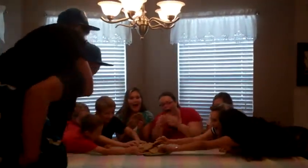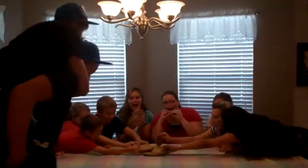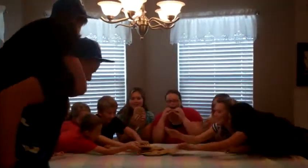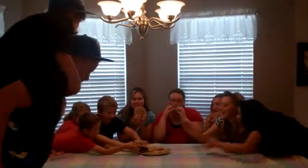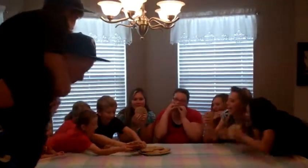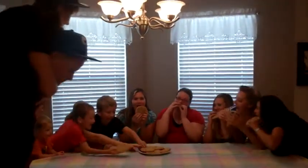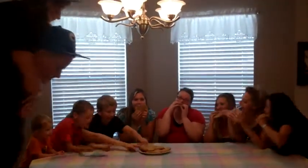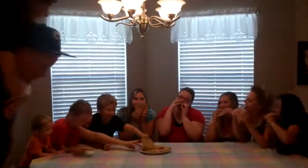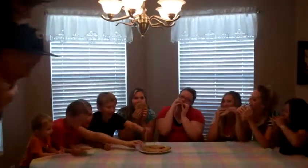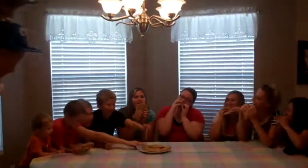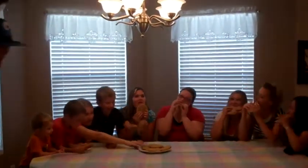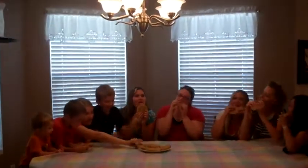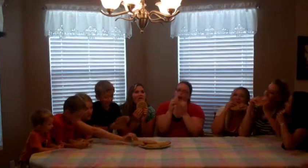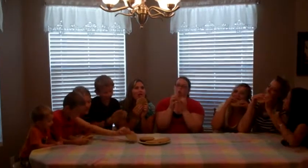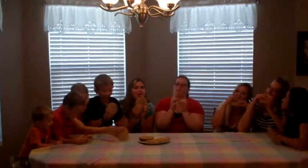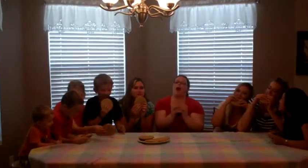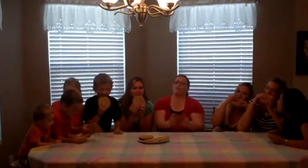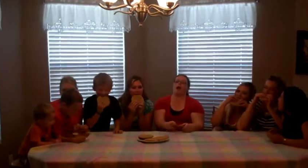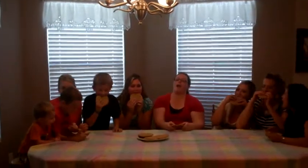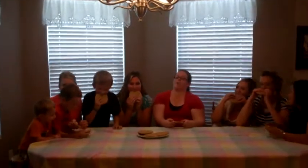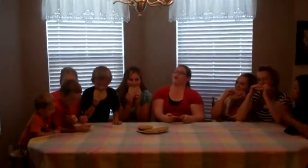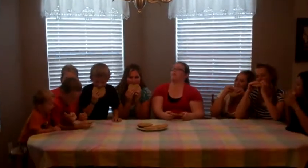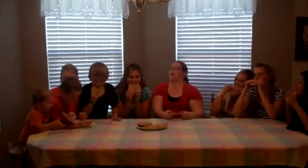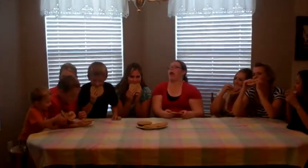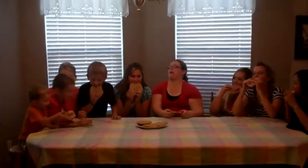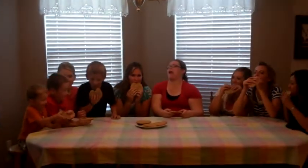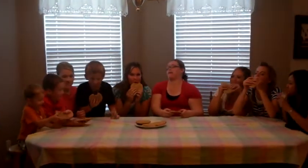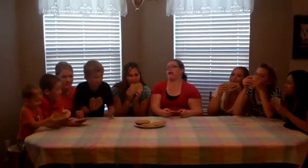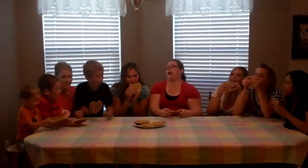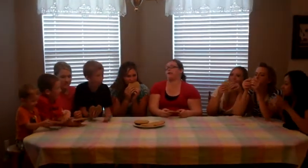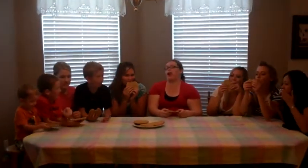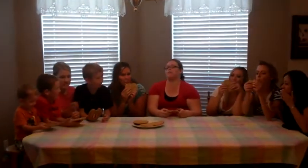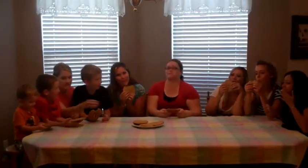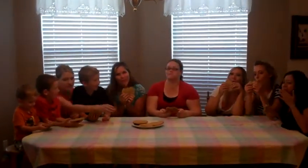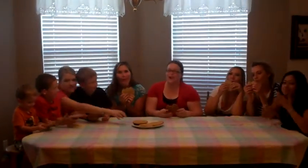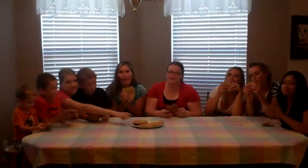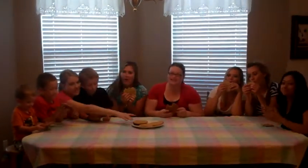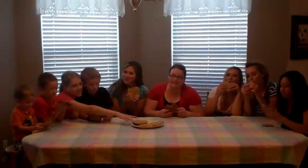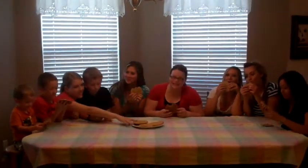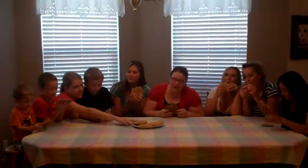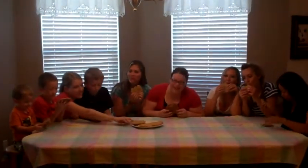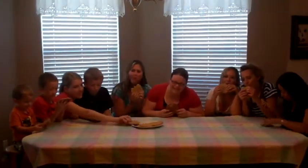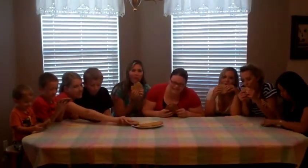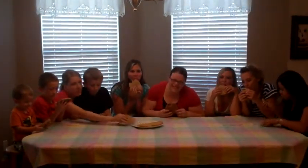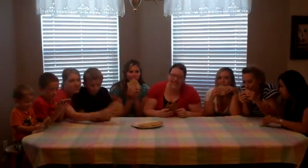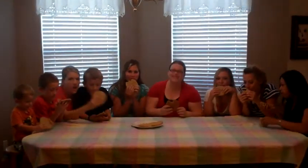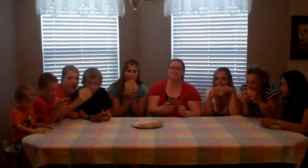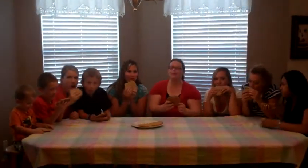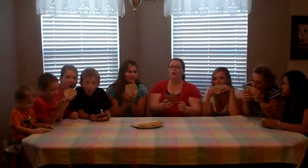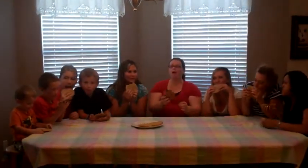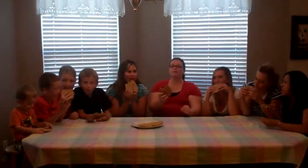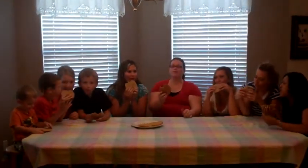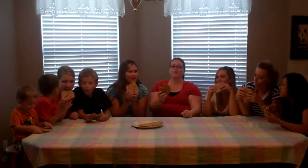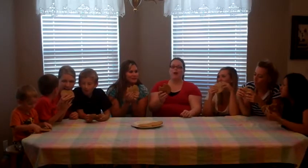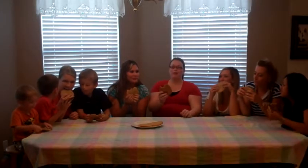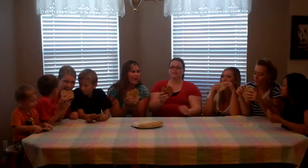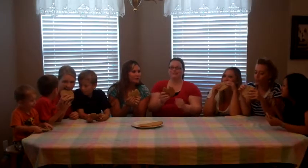Nom, nom nom!